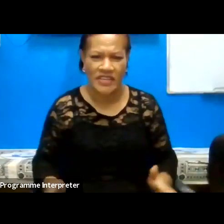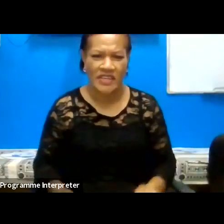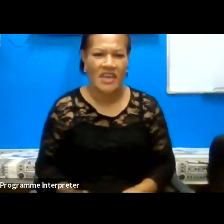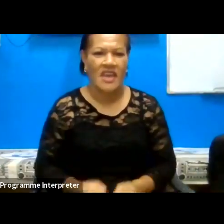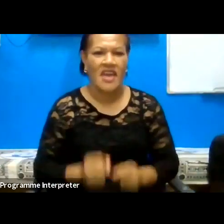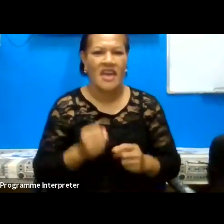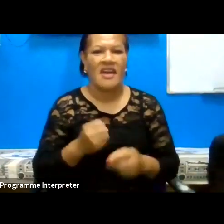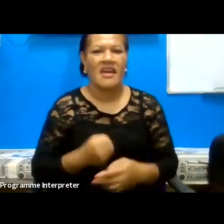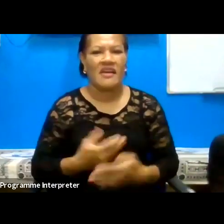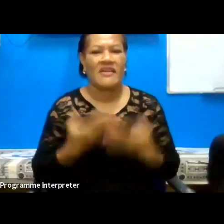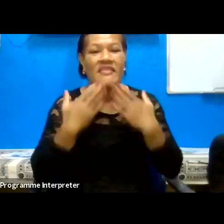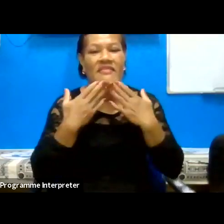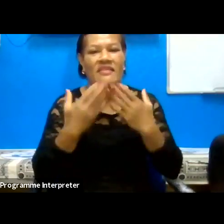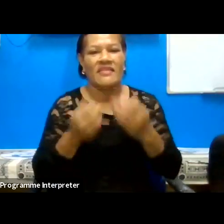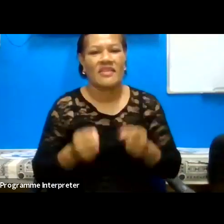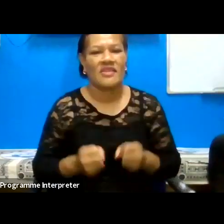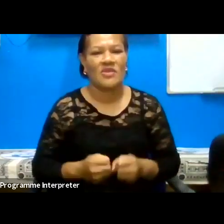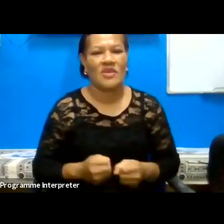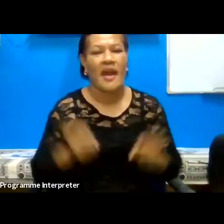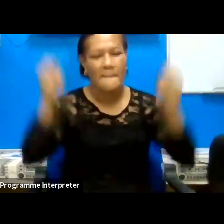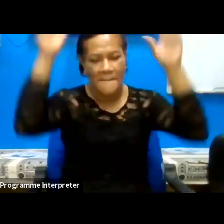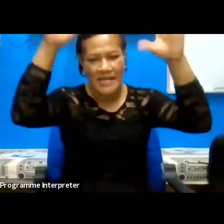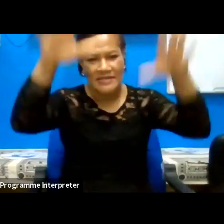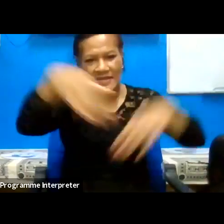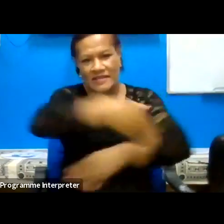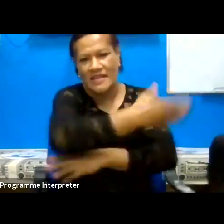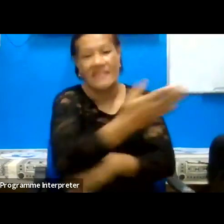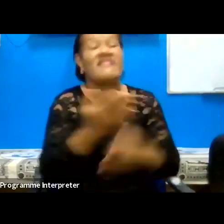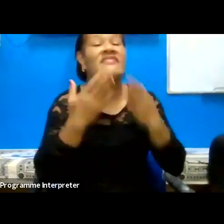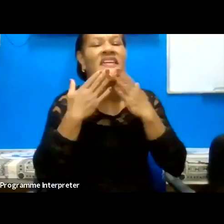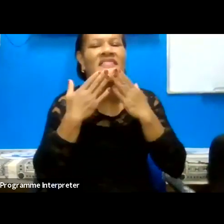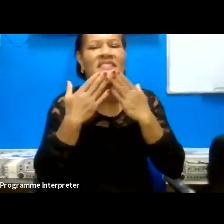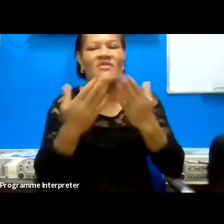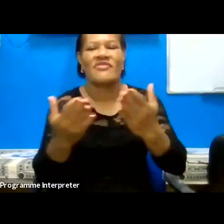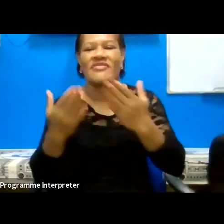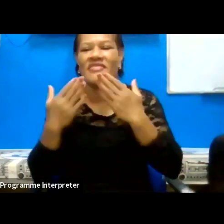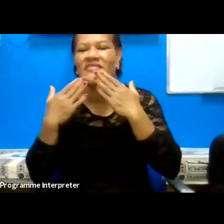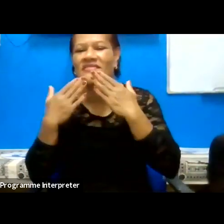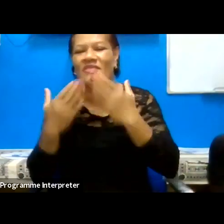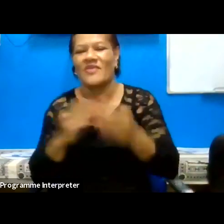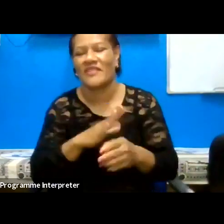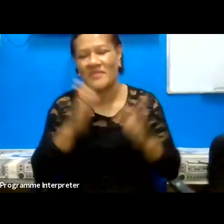Let's go. Oh, this is Serena.